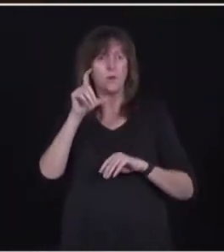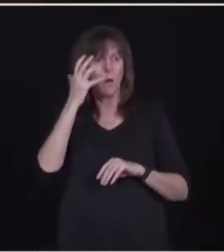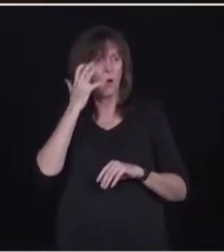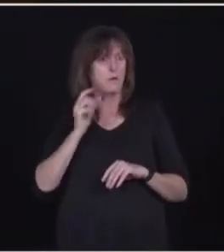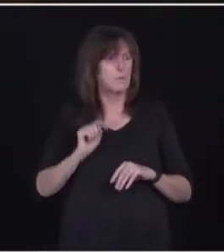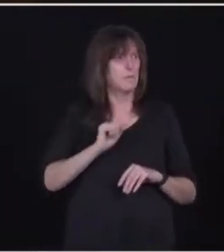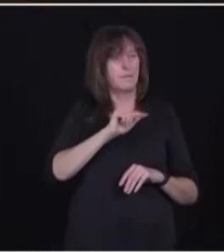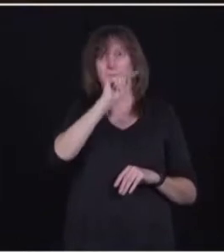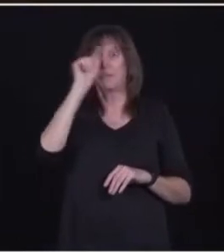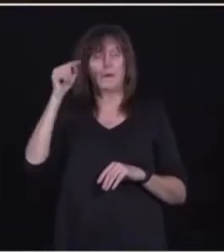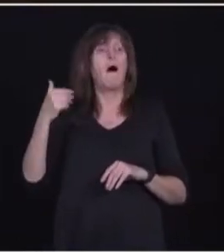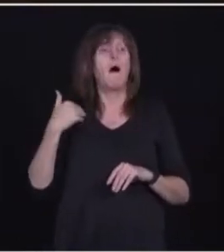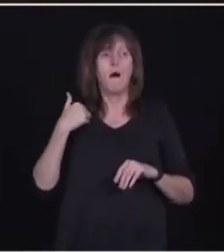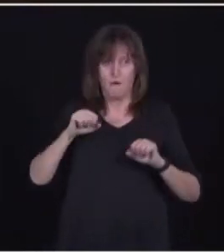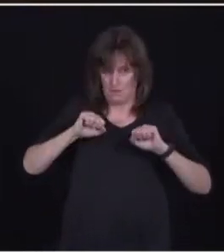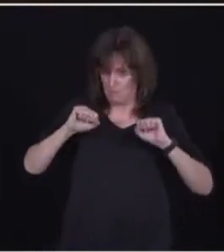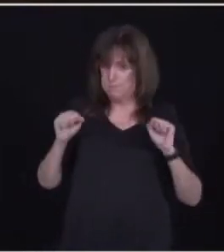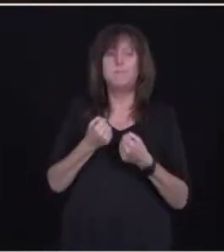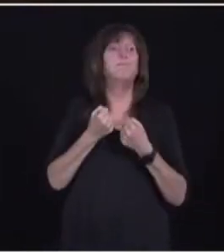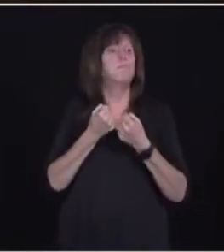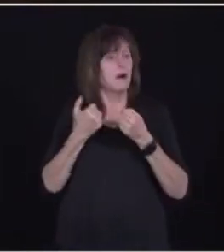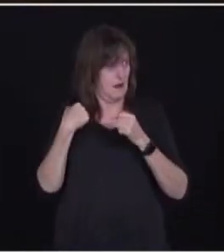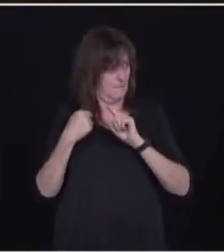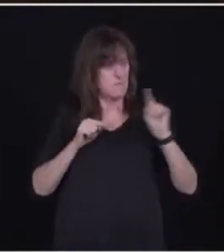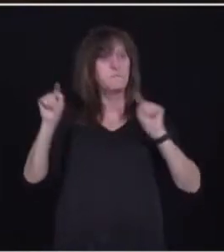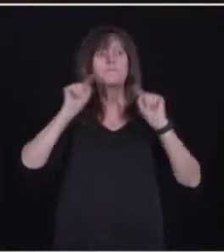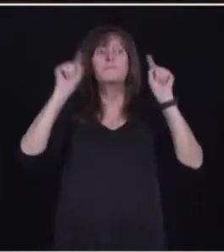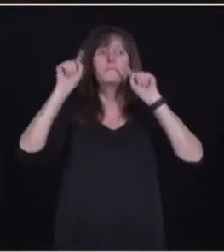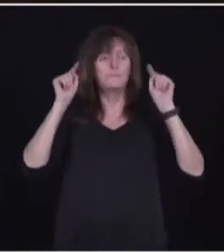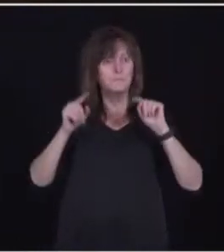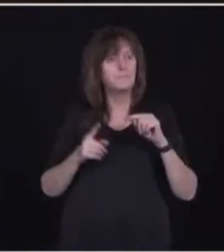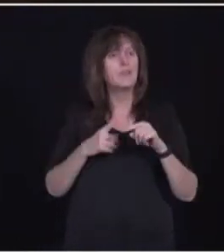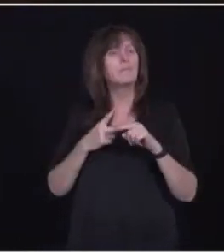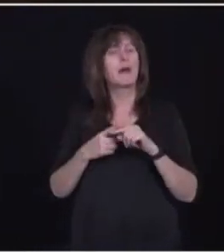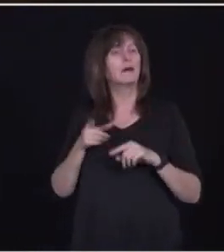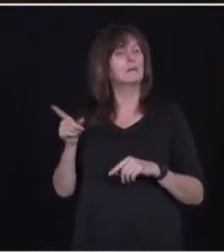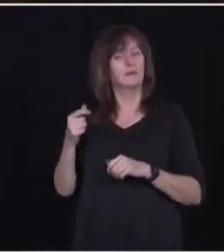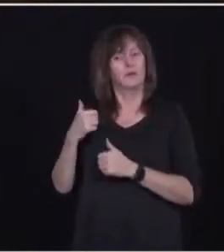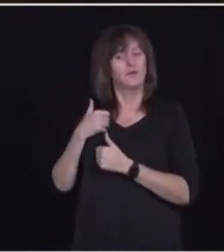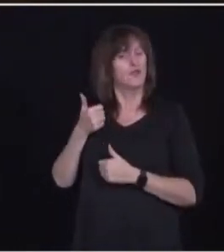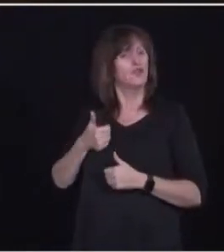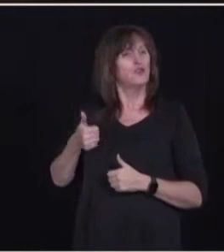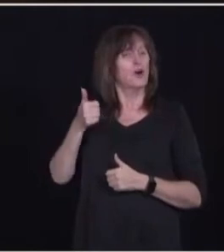as having freezer capabilities as well as other areas that the general referred to earlier.